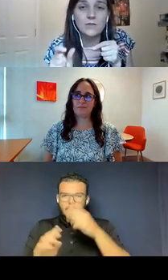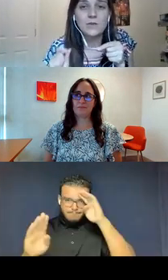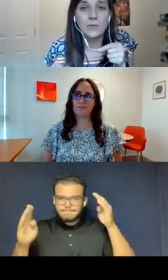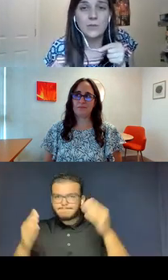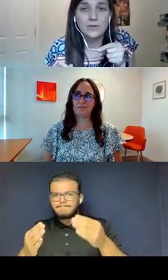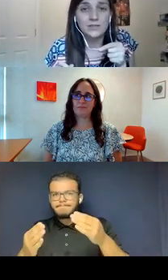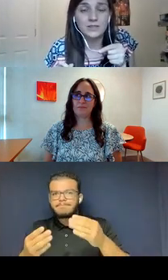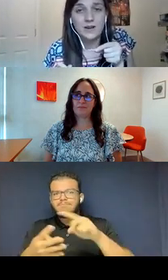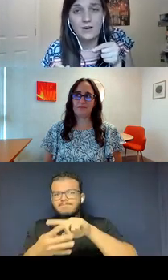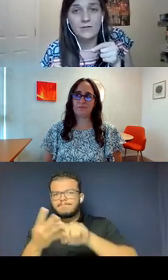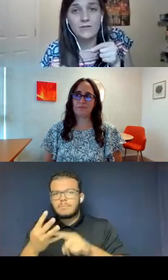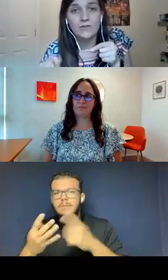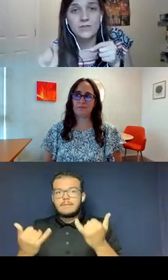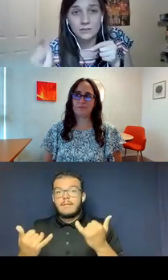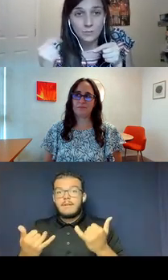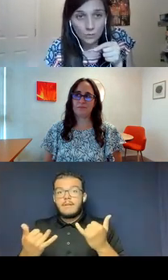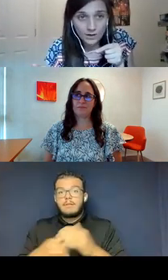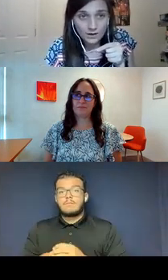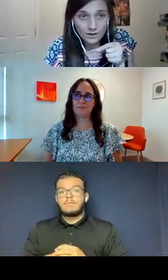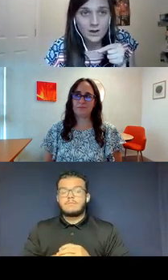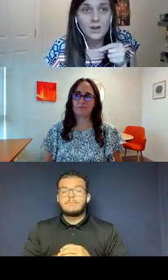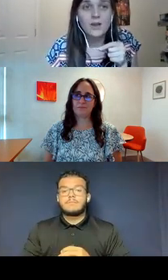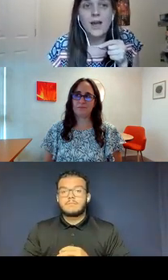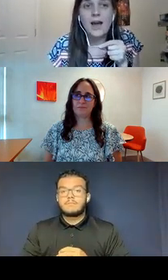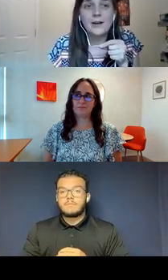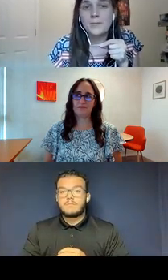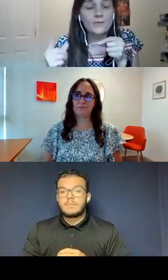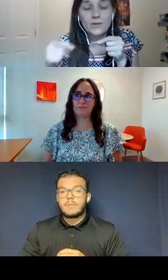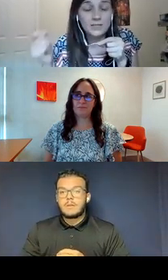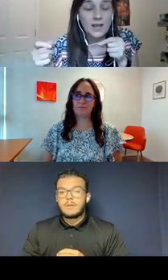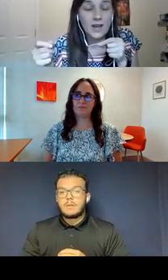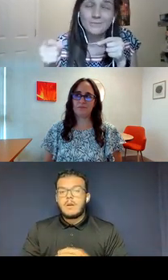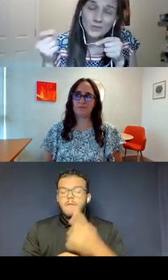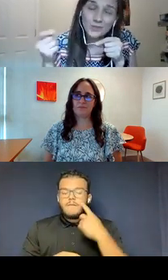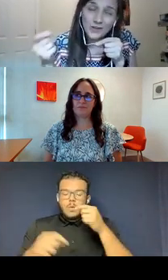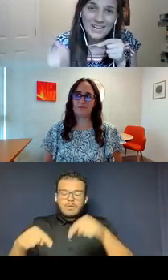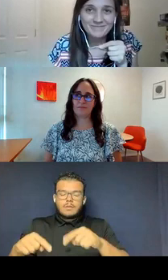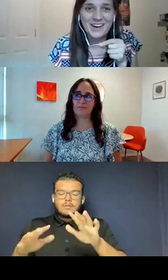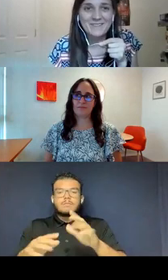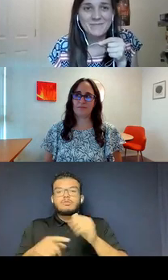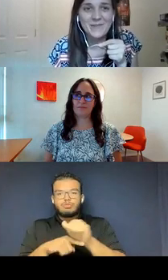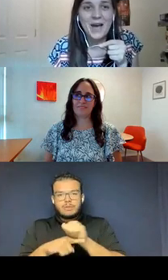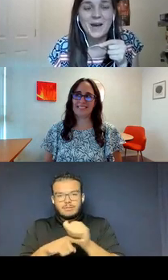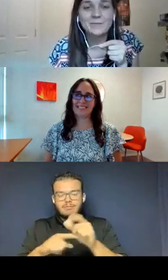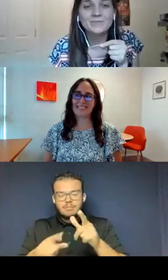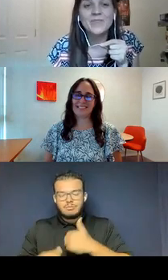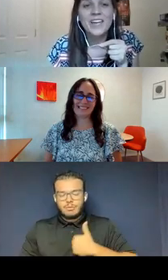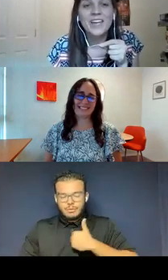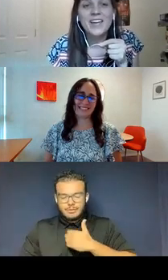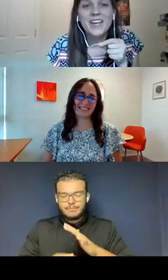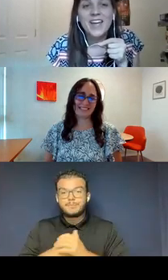for the purposes of this report-- I mean, for this training, sorry.